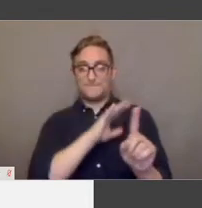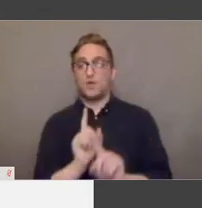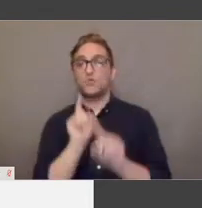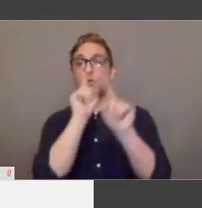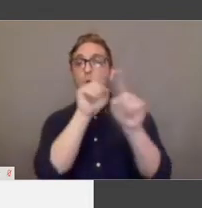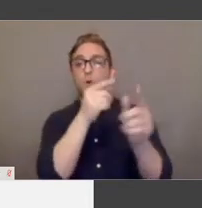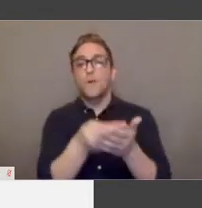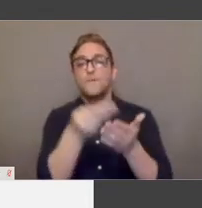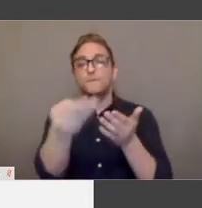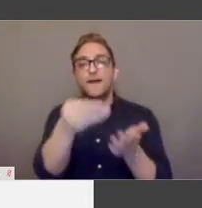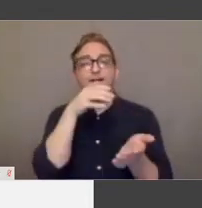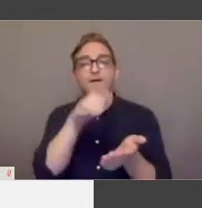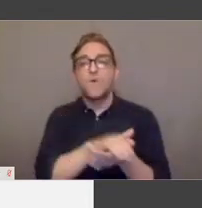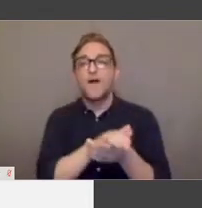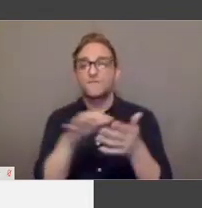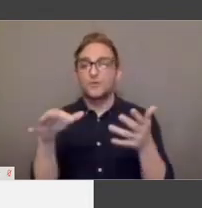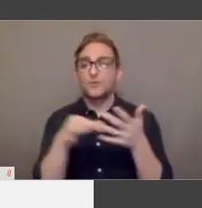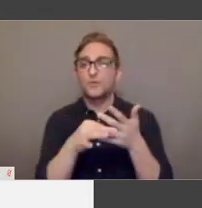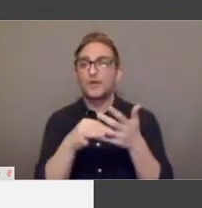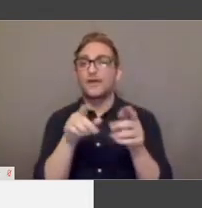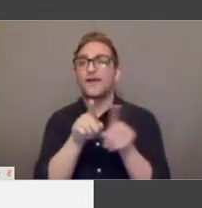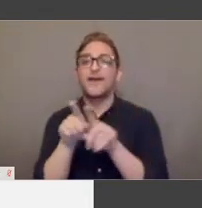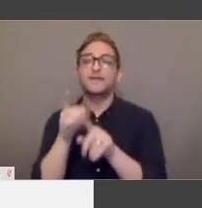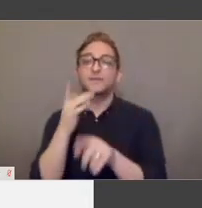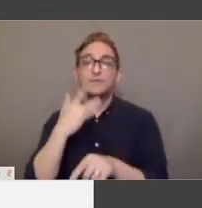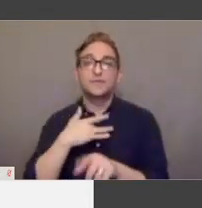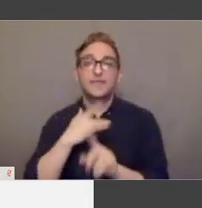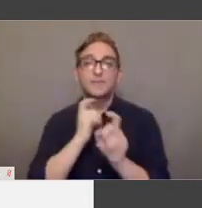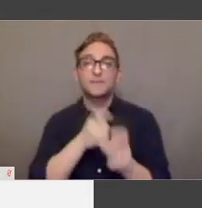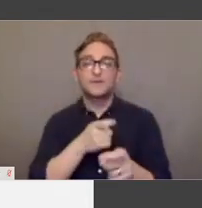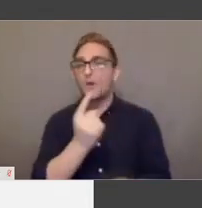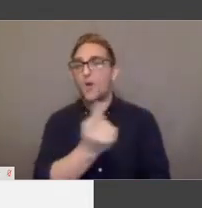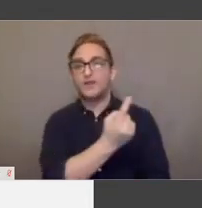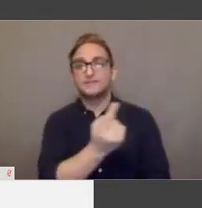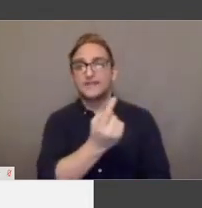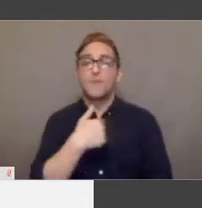as a birthday present by himself, I thought that was really cool.